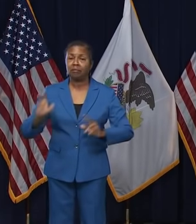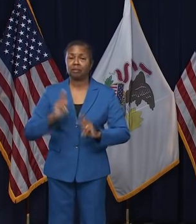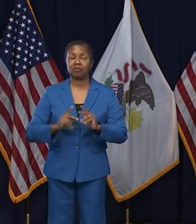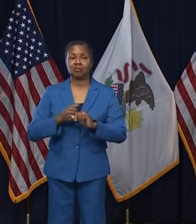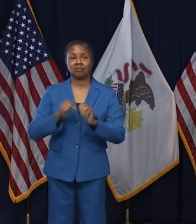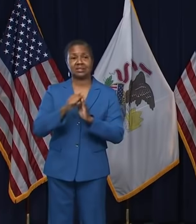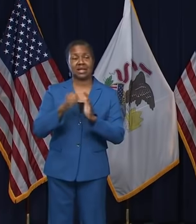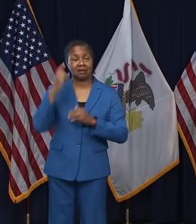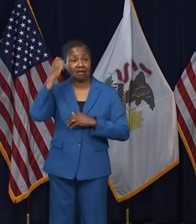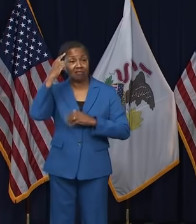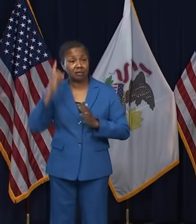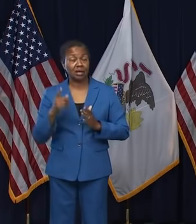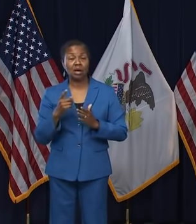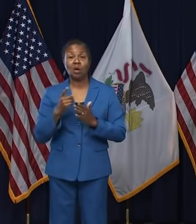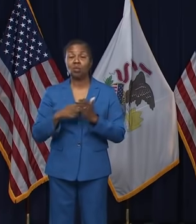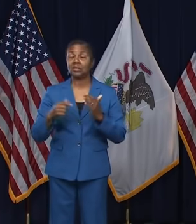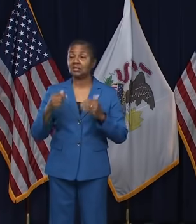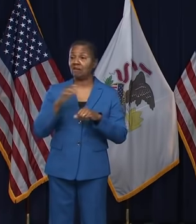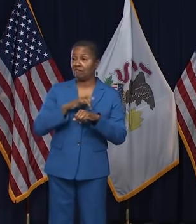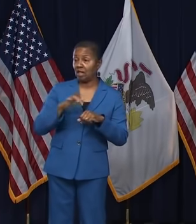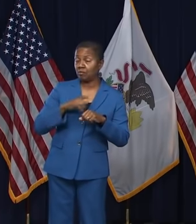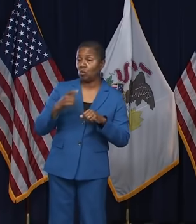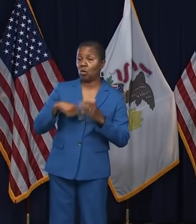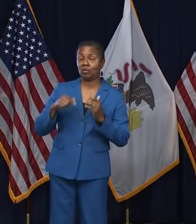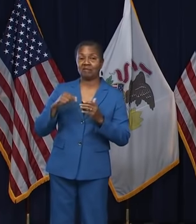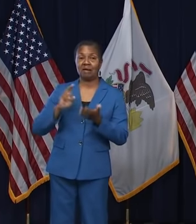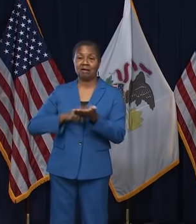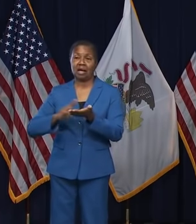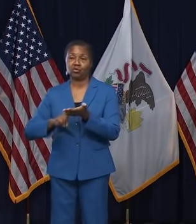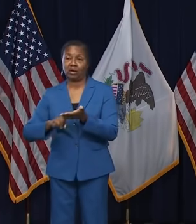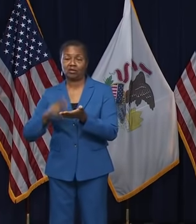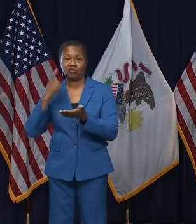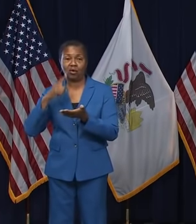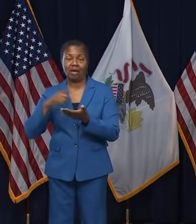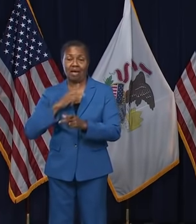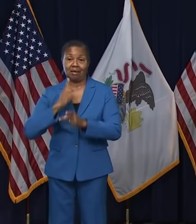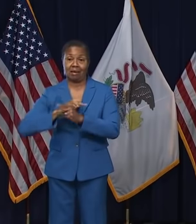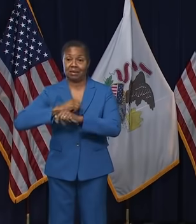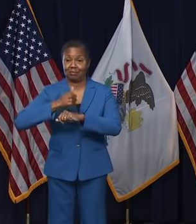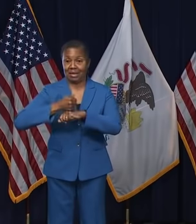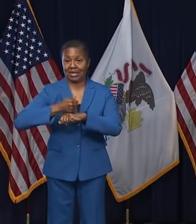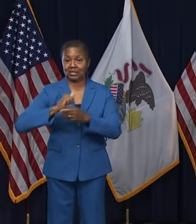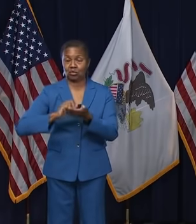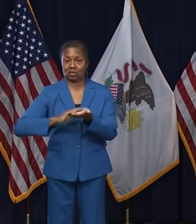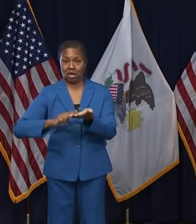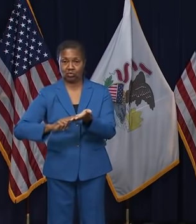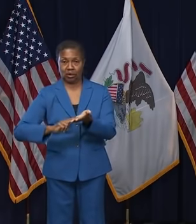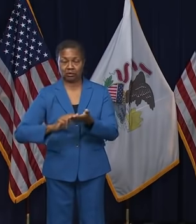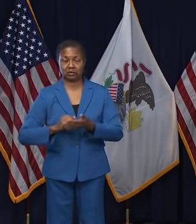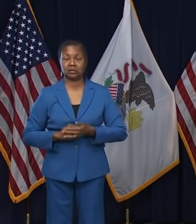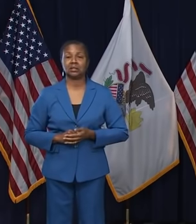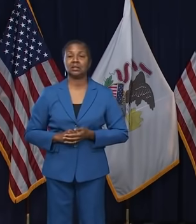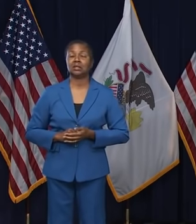And again we're we've deployed staffing from state government